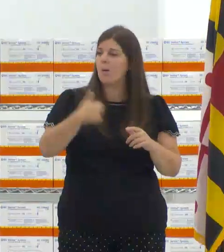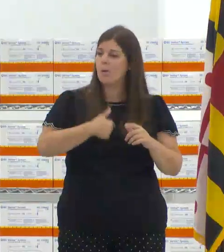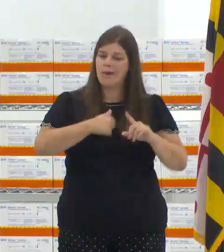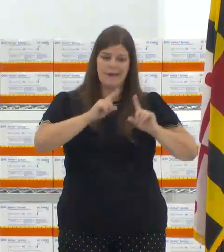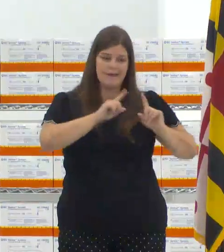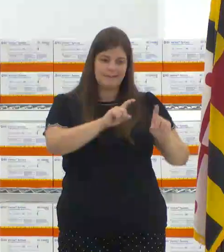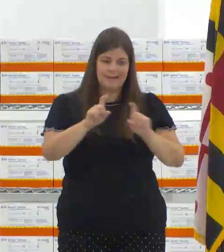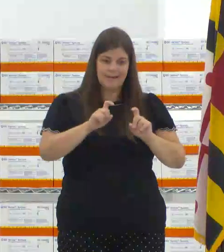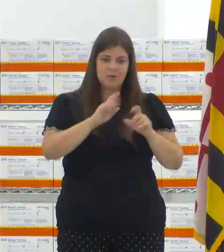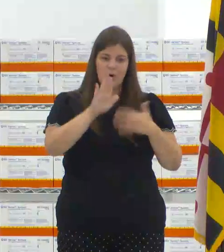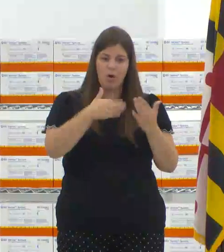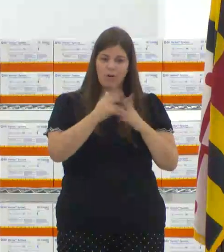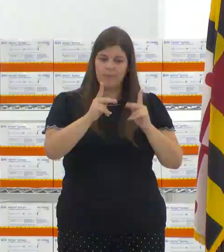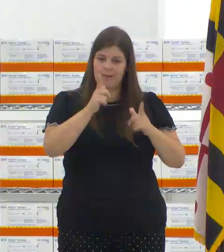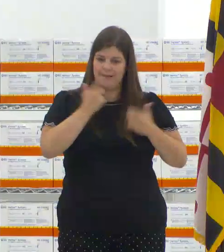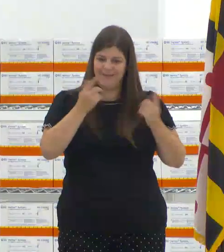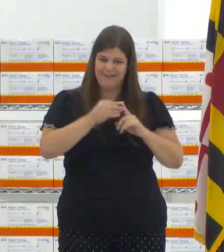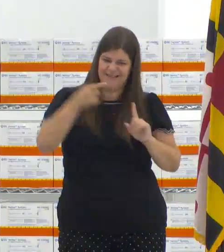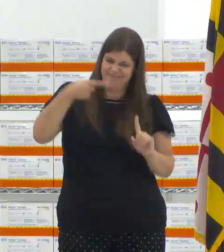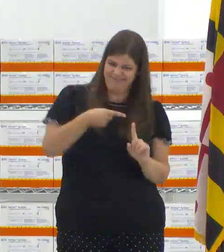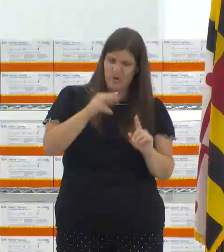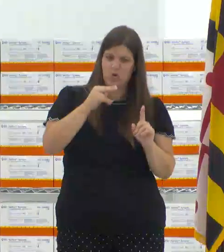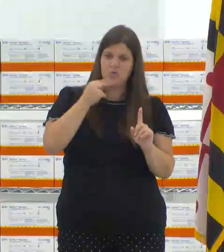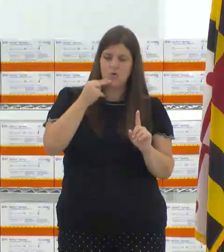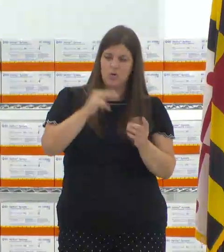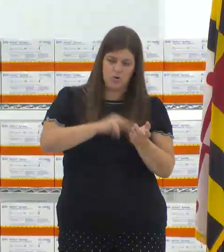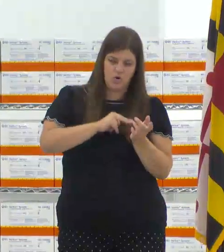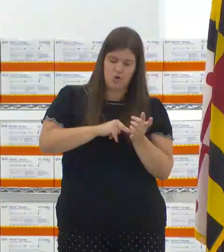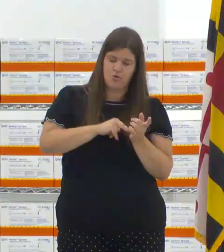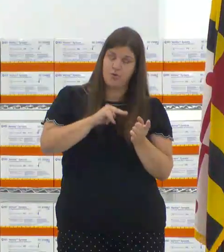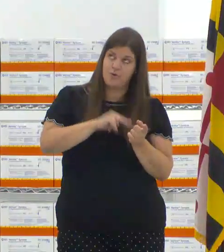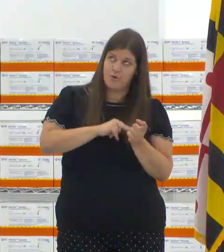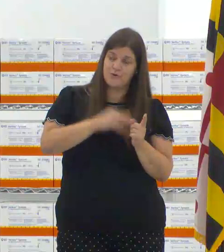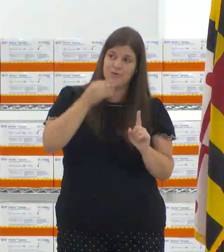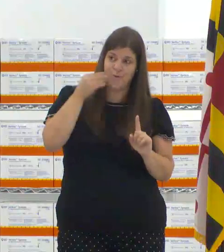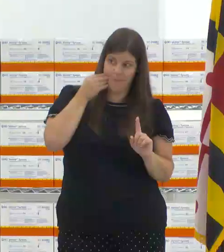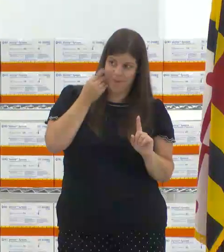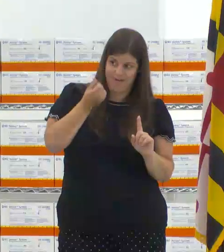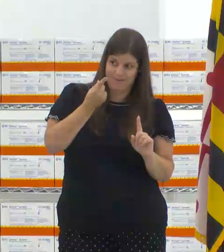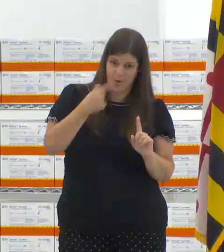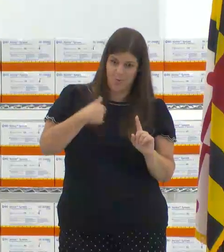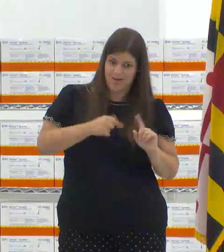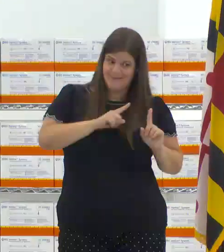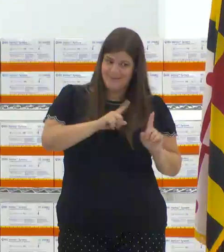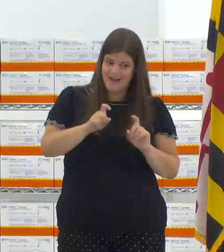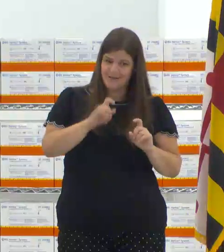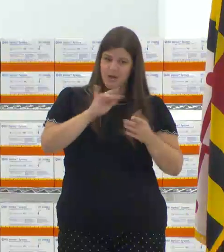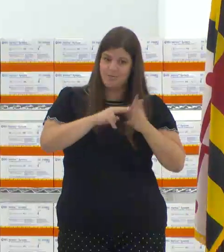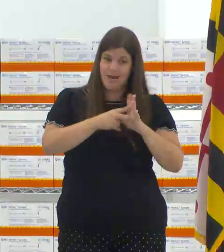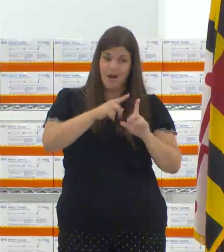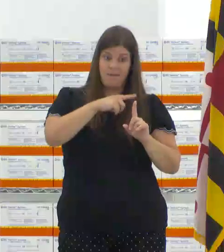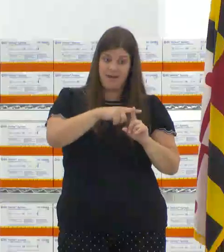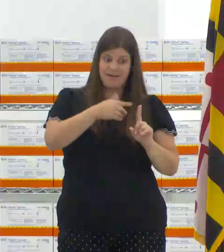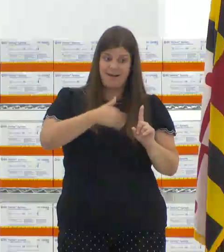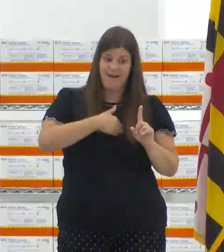in classrooms there were no more than four or five kids anywhere. with them. But I think they're doing a great job and we are very happy